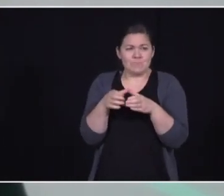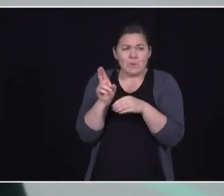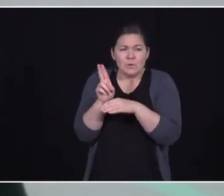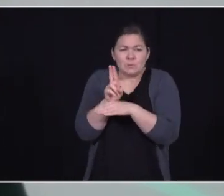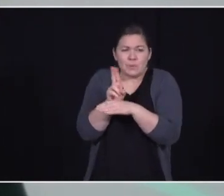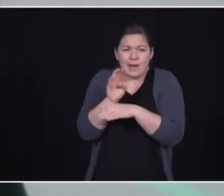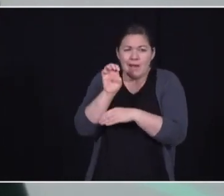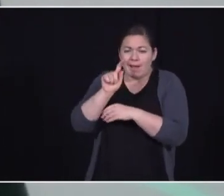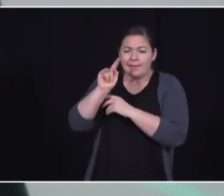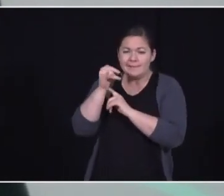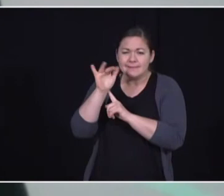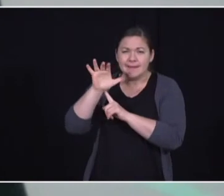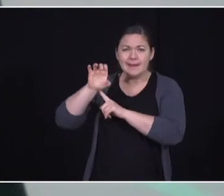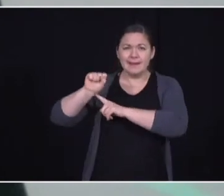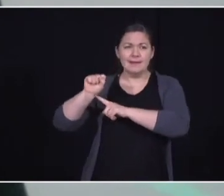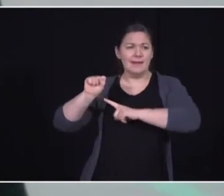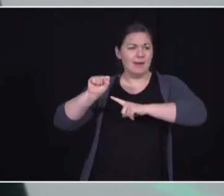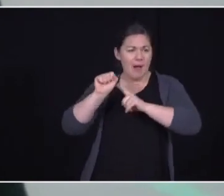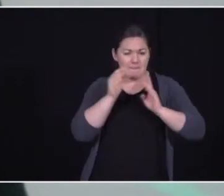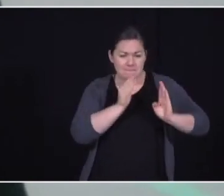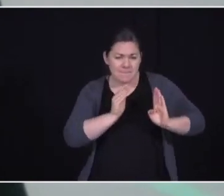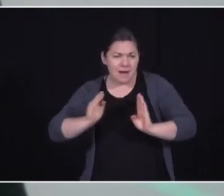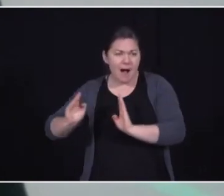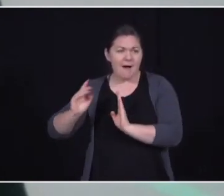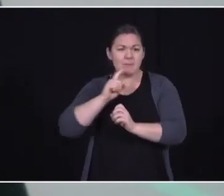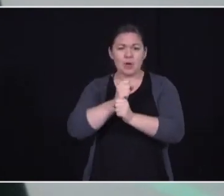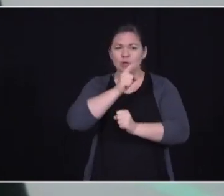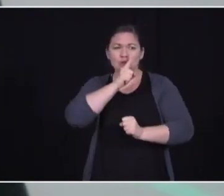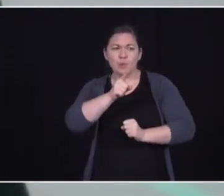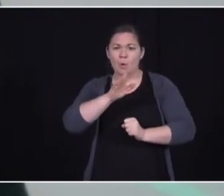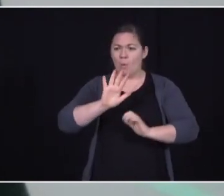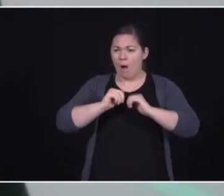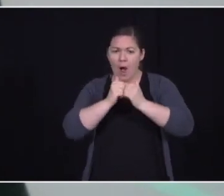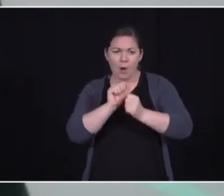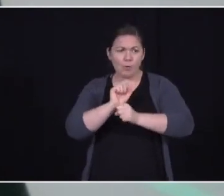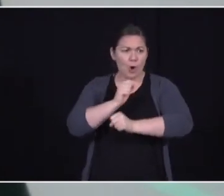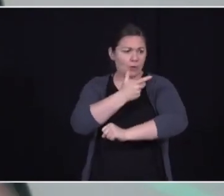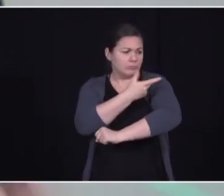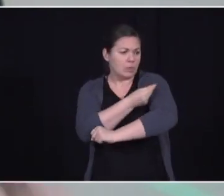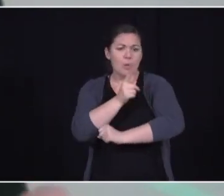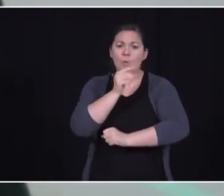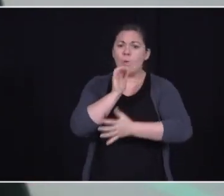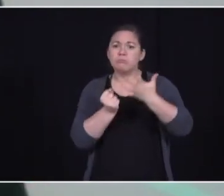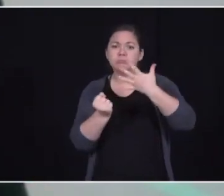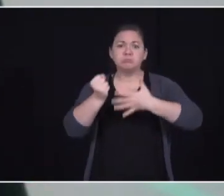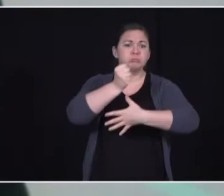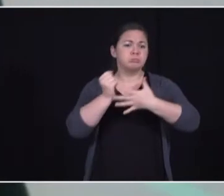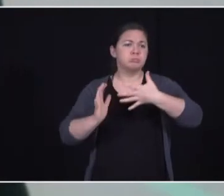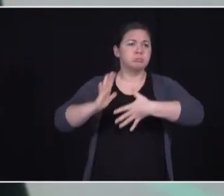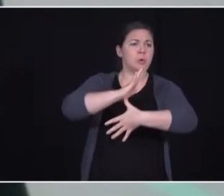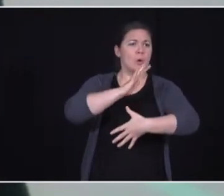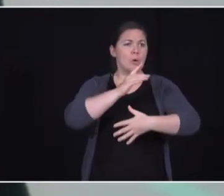Thank you very much, as Dr. Hyer mentioned, the task force has committed to using an ethical framework to best ensure